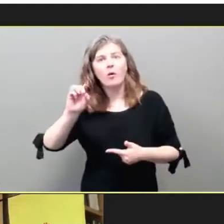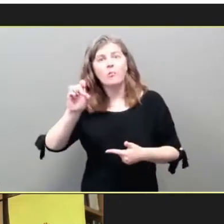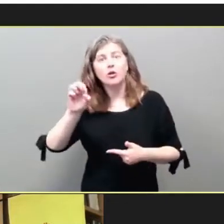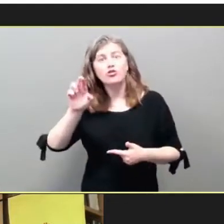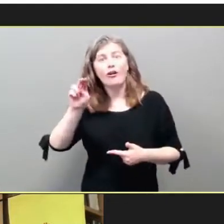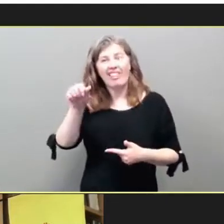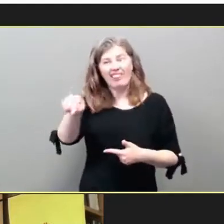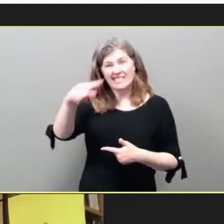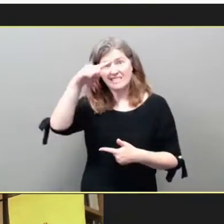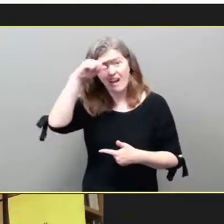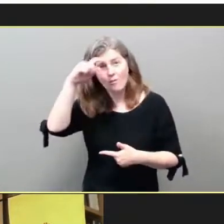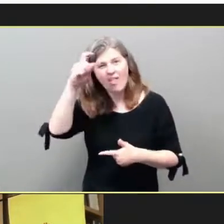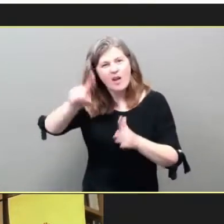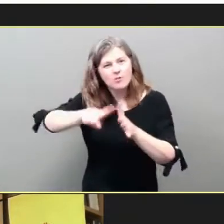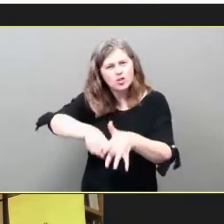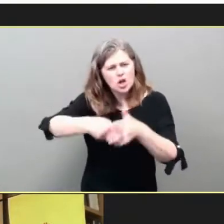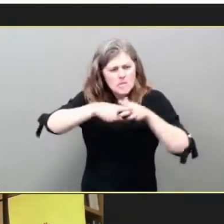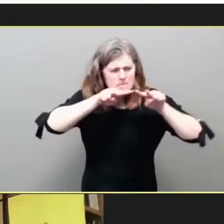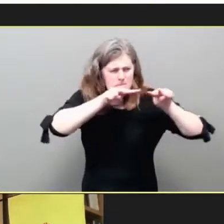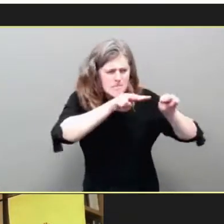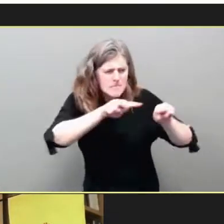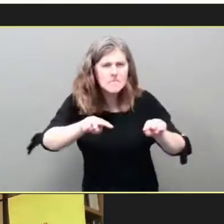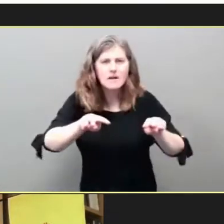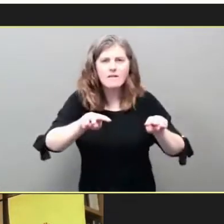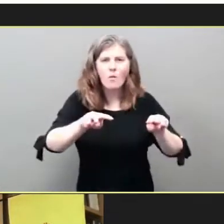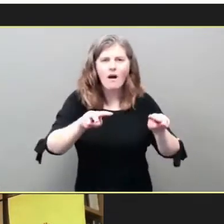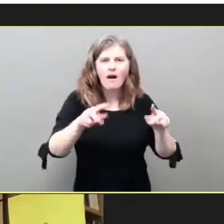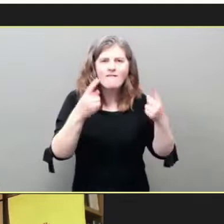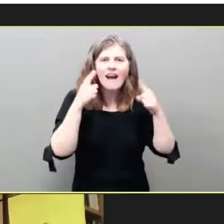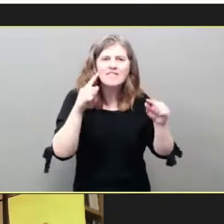begin studying the value of the efficacy of the vaccine for younger Children.